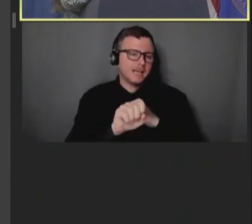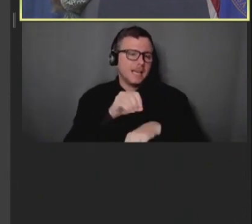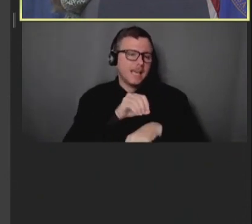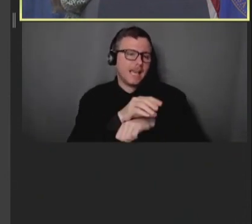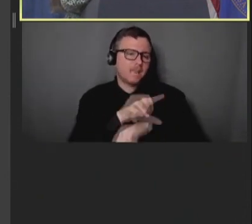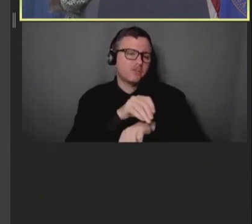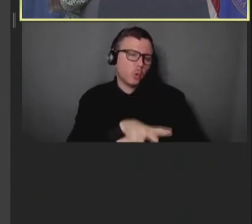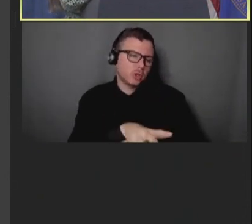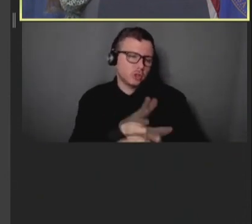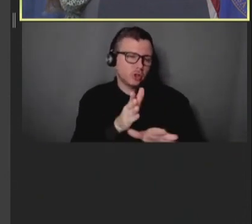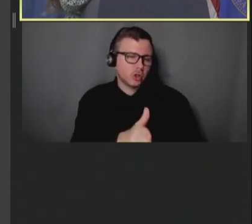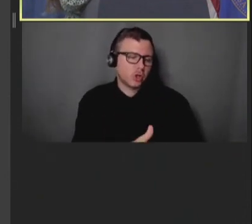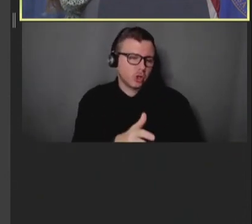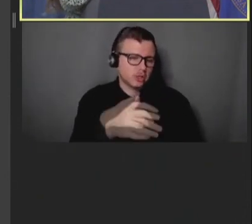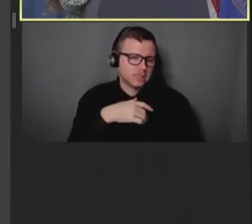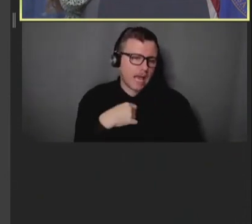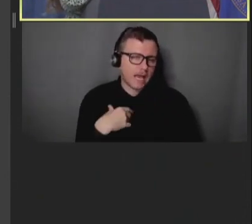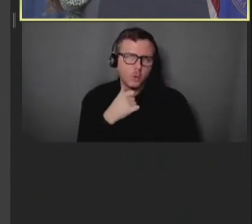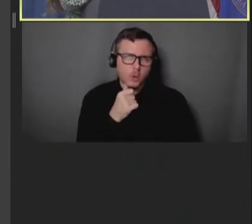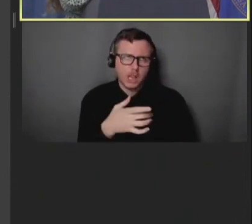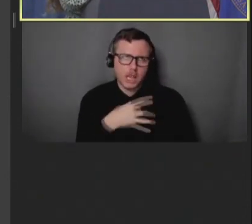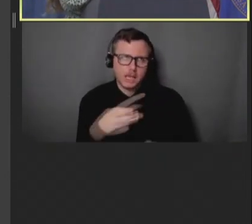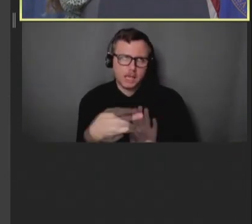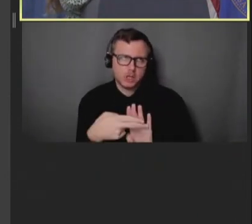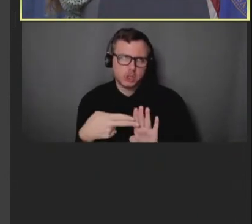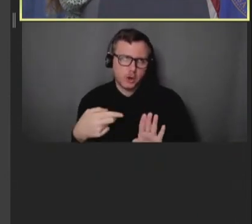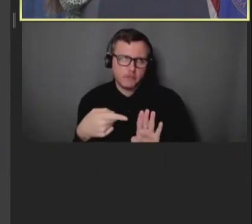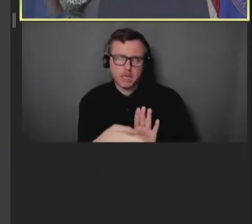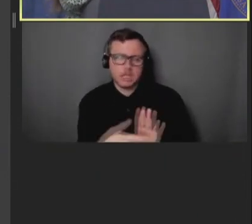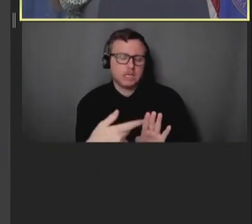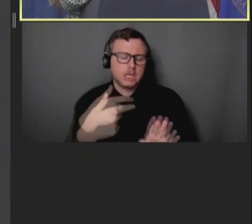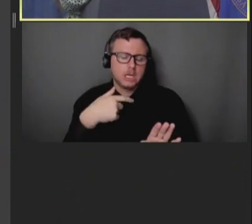By January 27th, greater than eight percent of our state had received at least one dose.